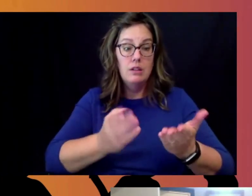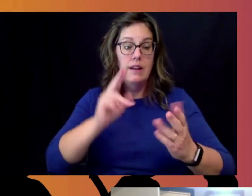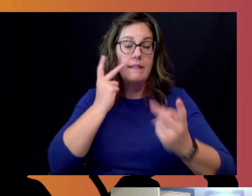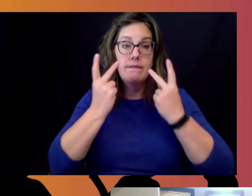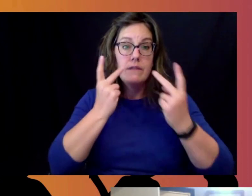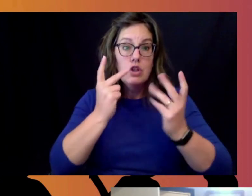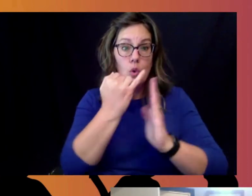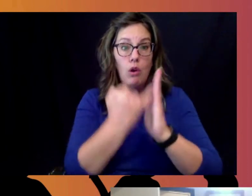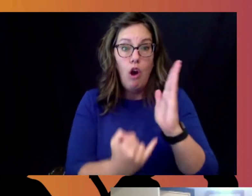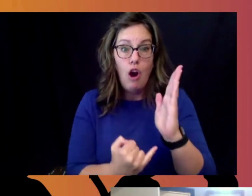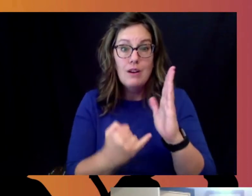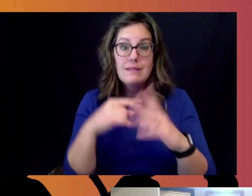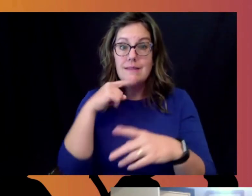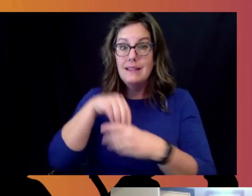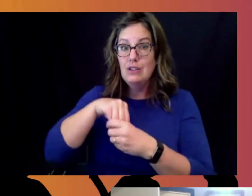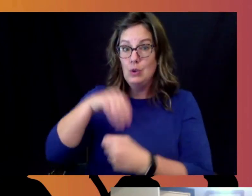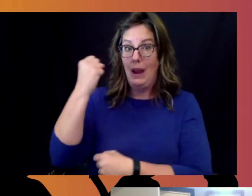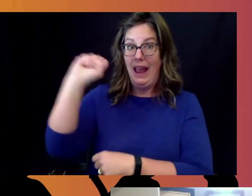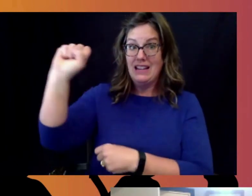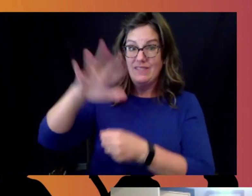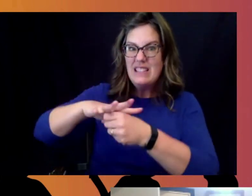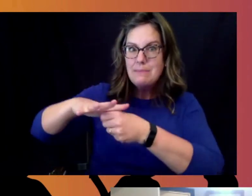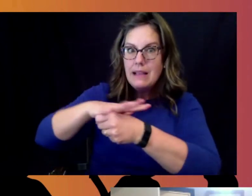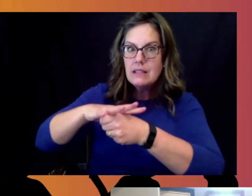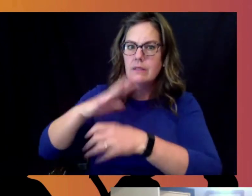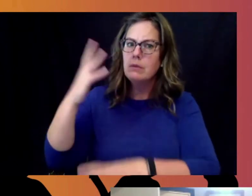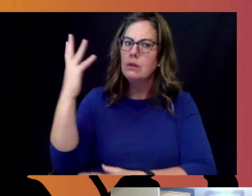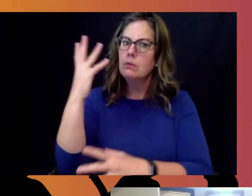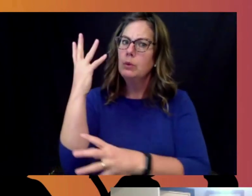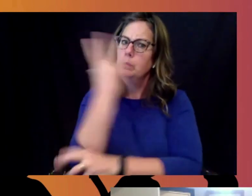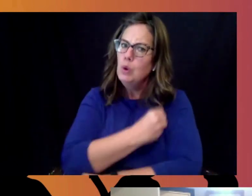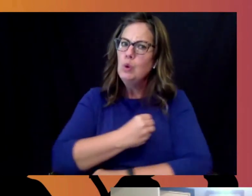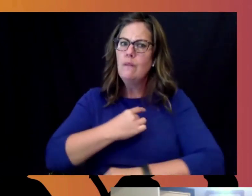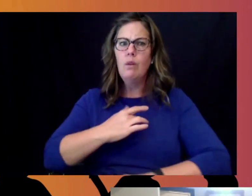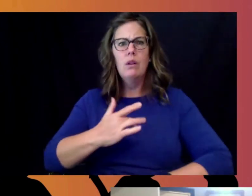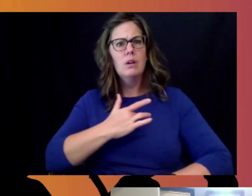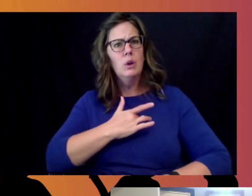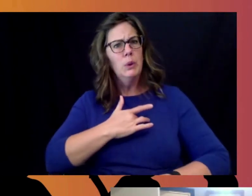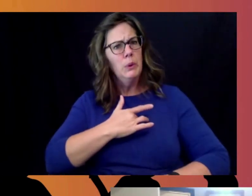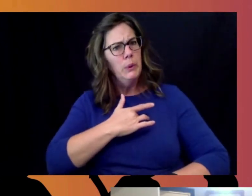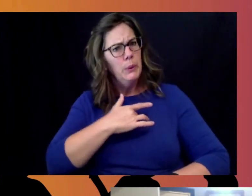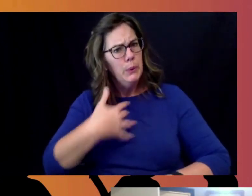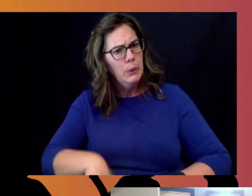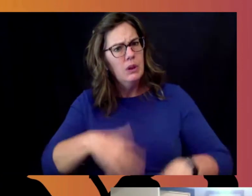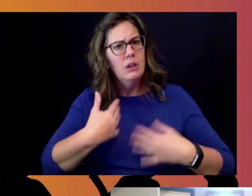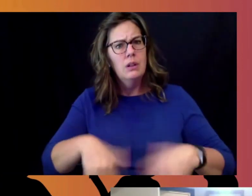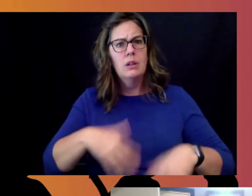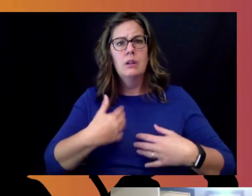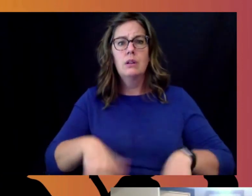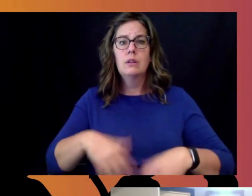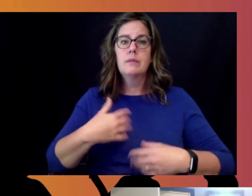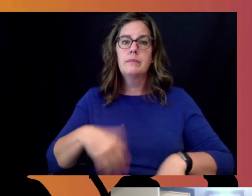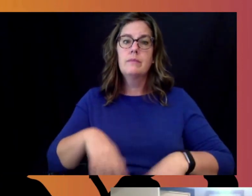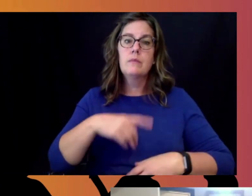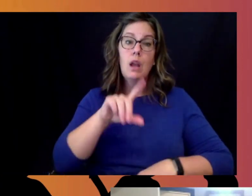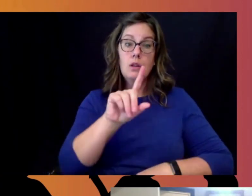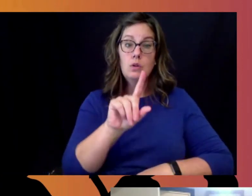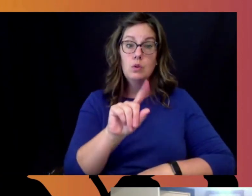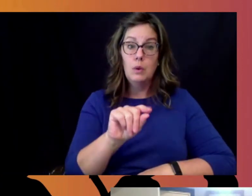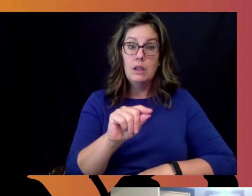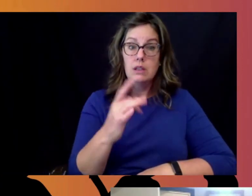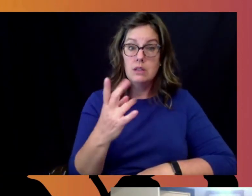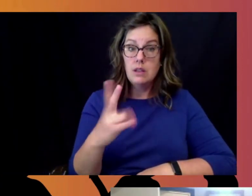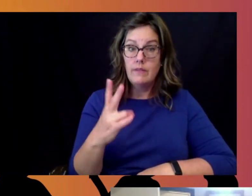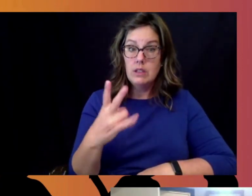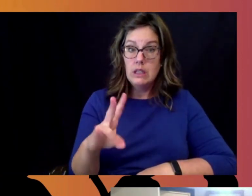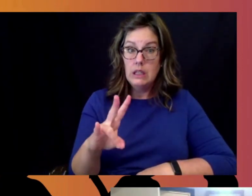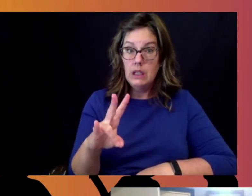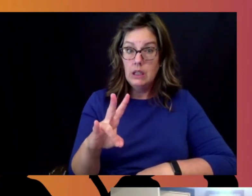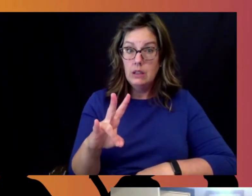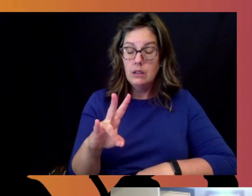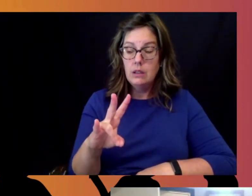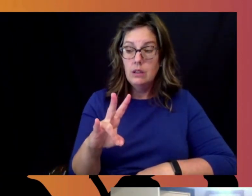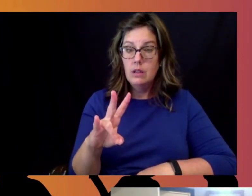spaces that have been beautiful and powerful we had in 2017 when we interrupted the marine